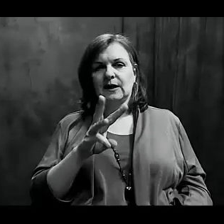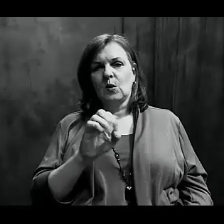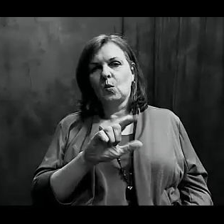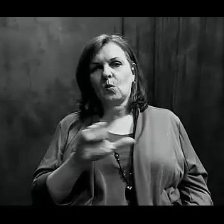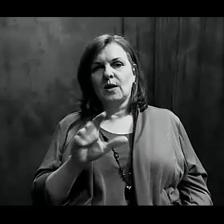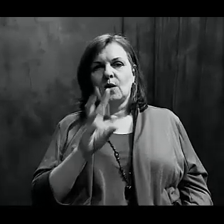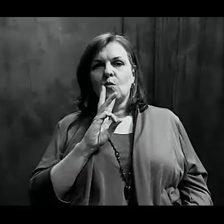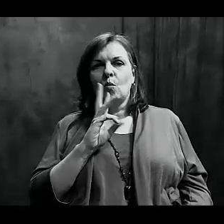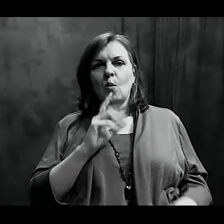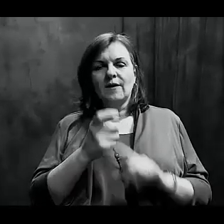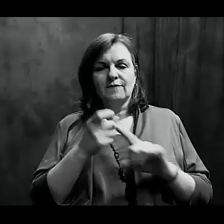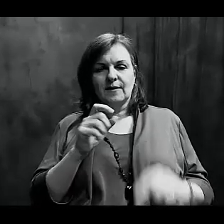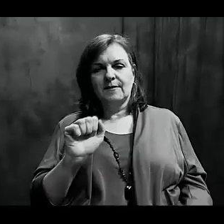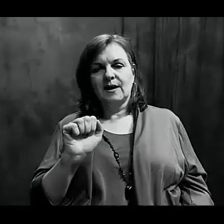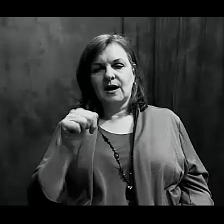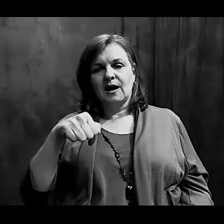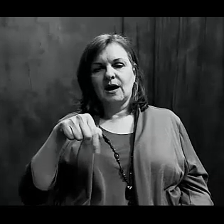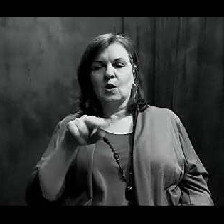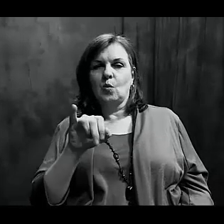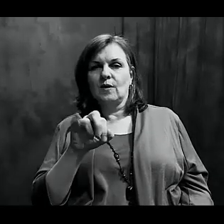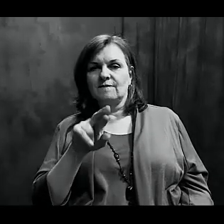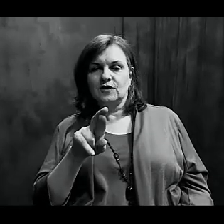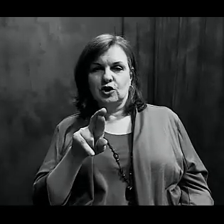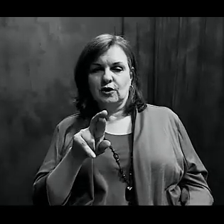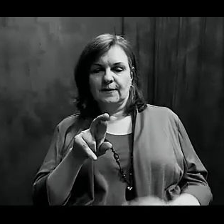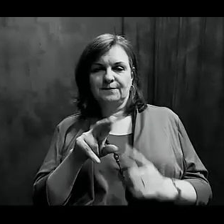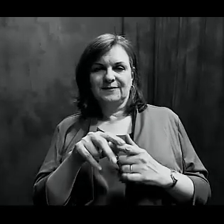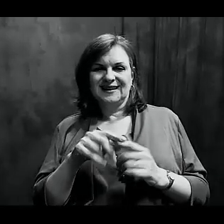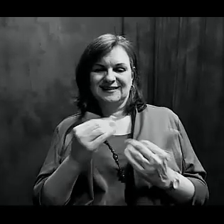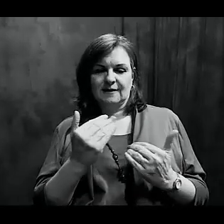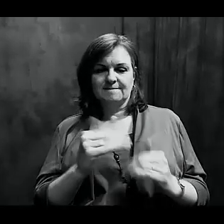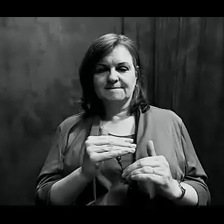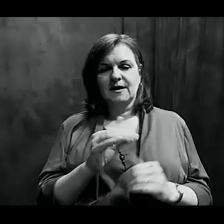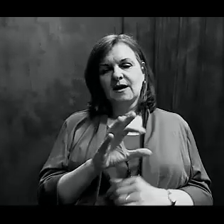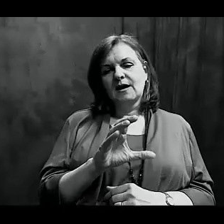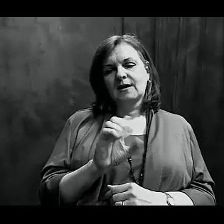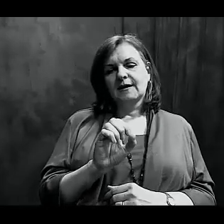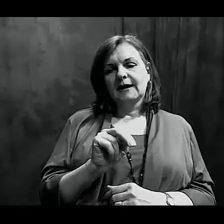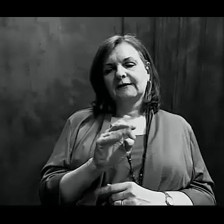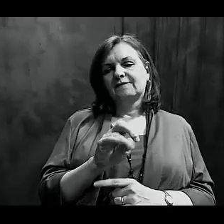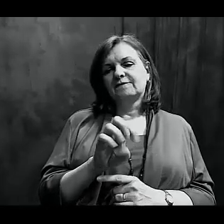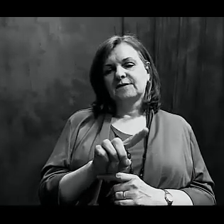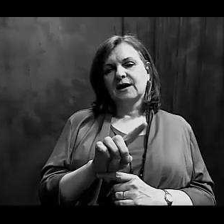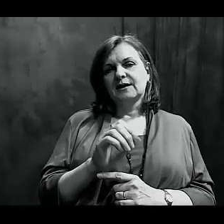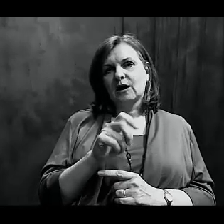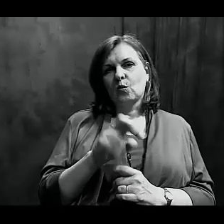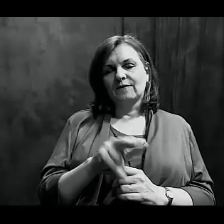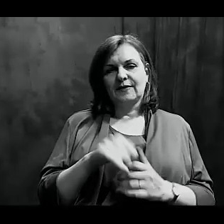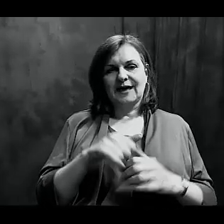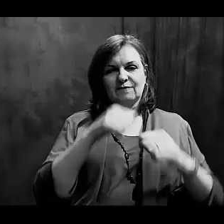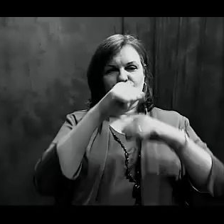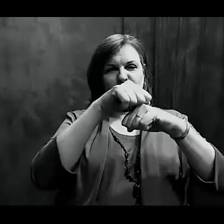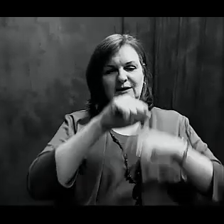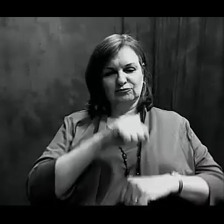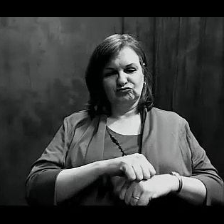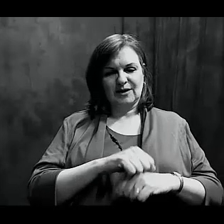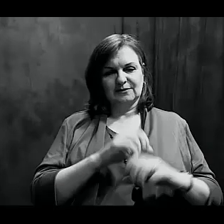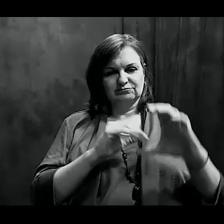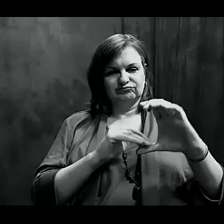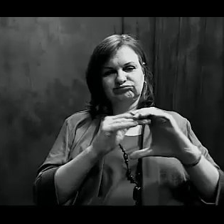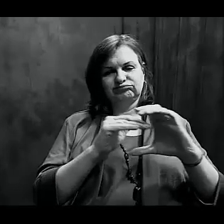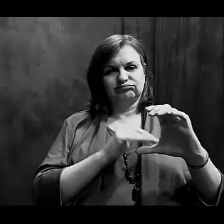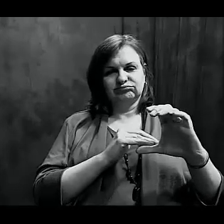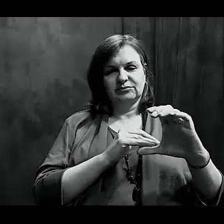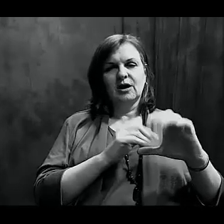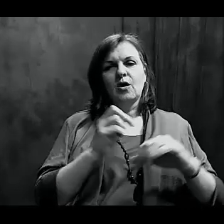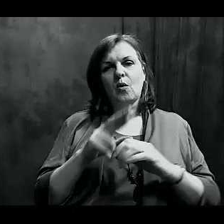and city water comes from either confined aquifers -- those that are completely enclosed or unconfined aquifers those